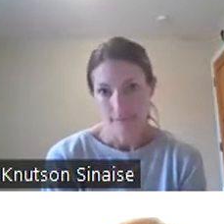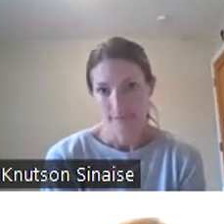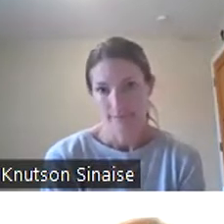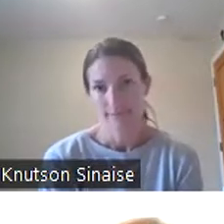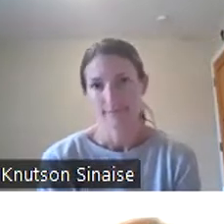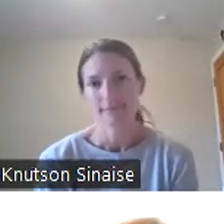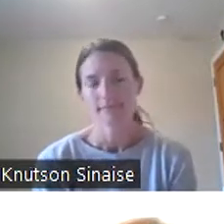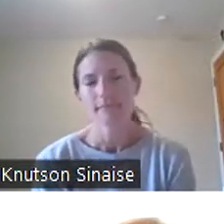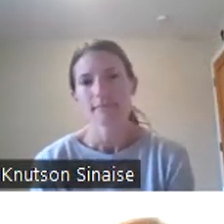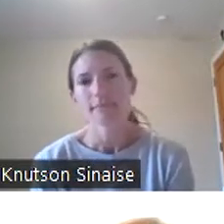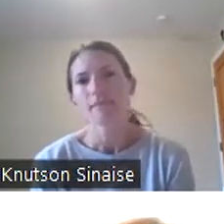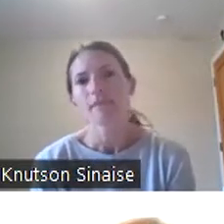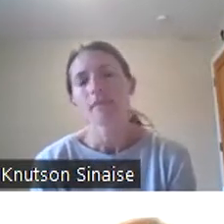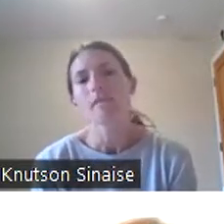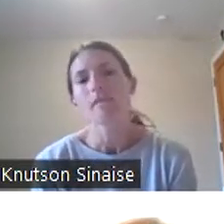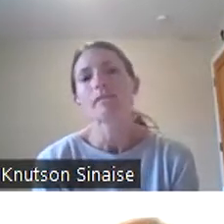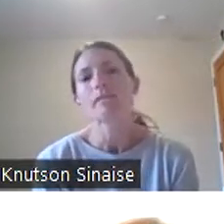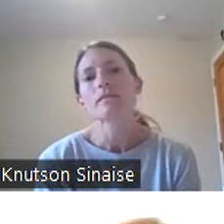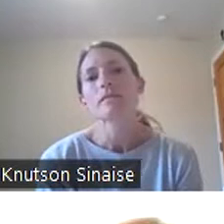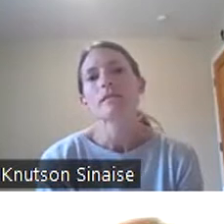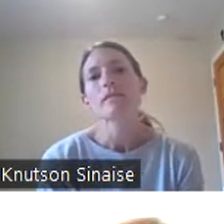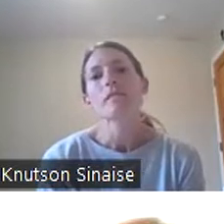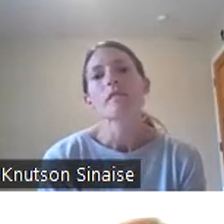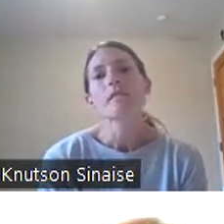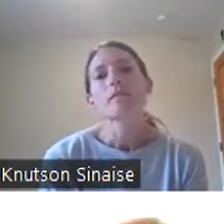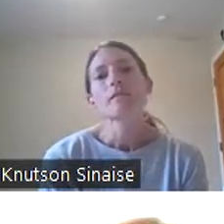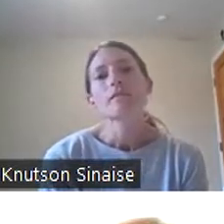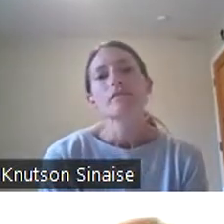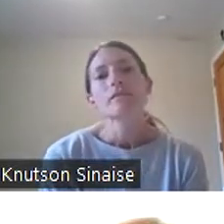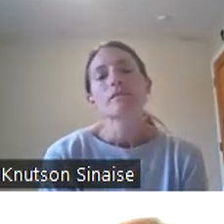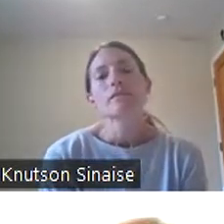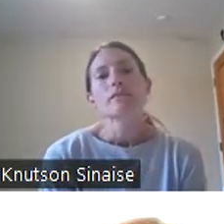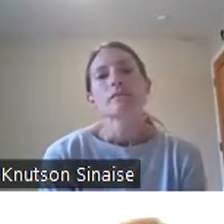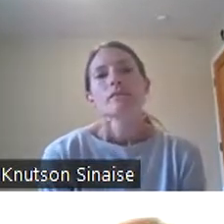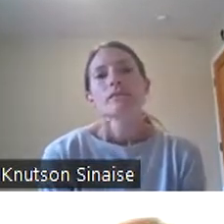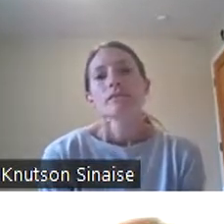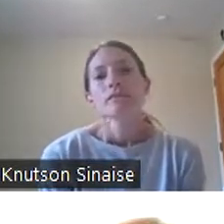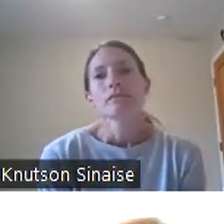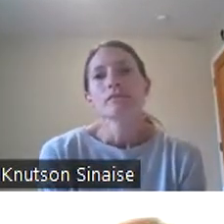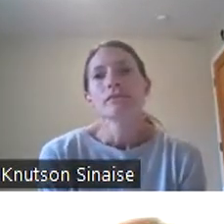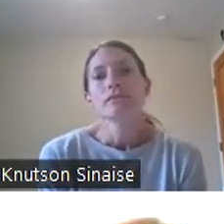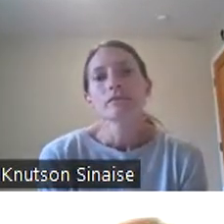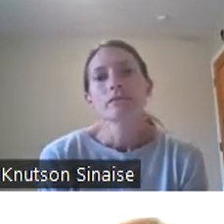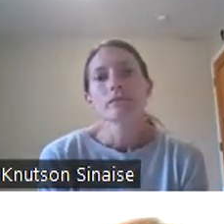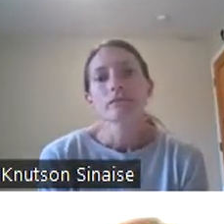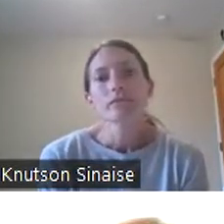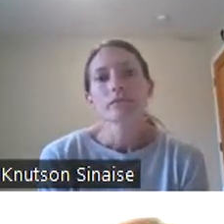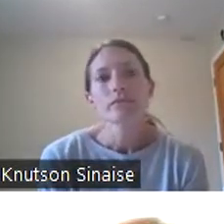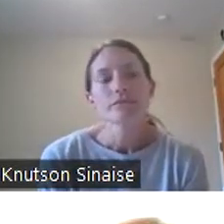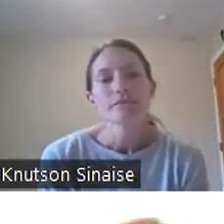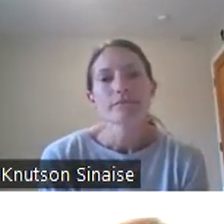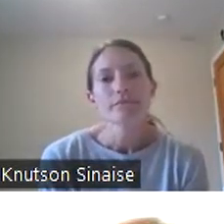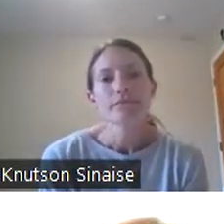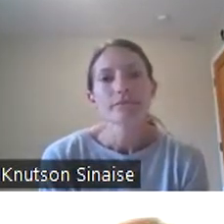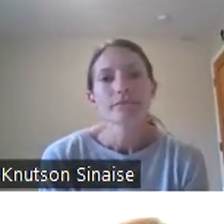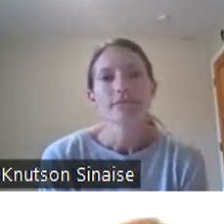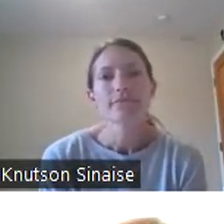a Wi-Fi enabled devices, access to internet, access to cell phone service is incredibly important and consistent accesses